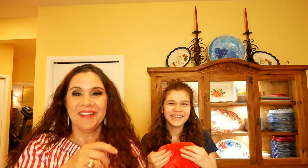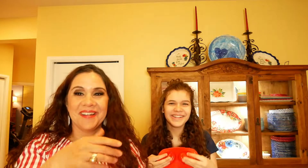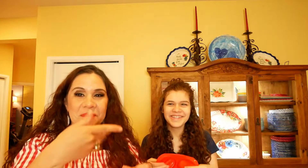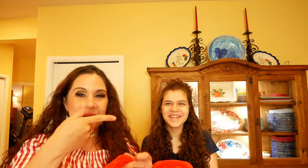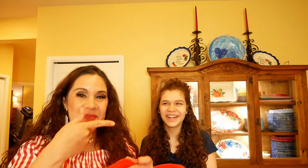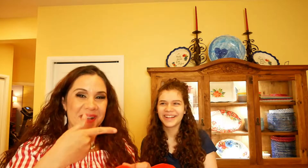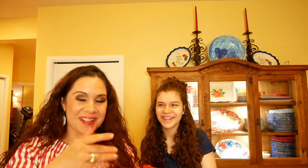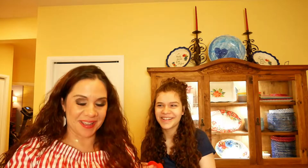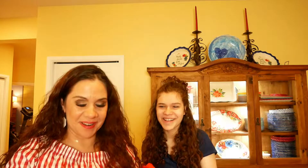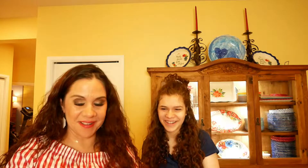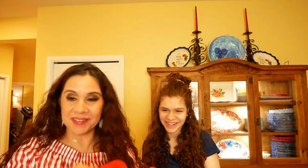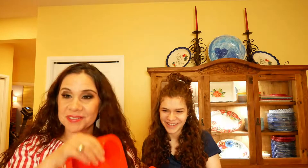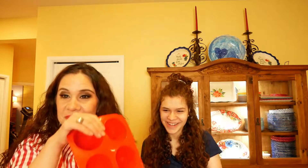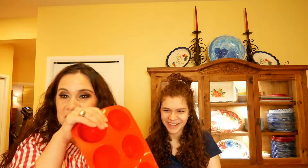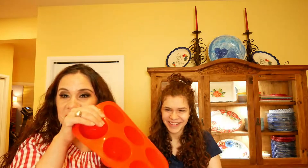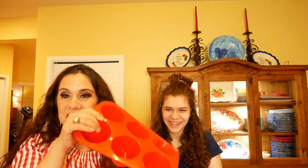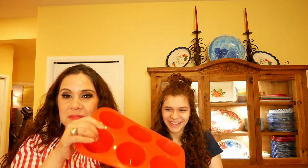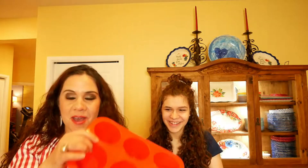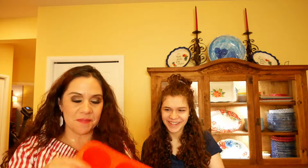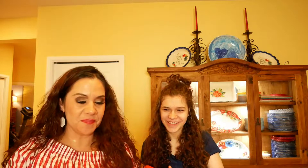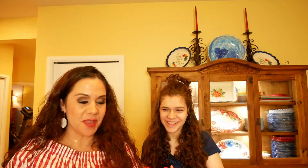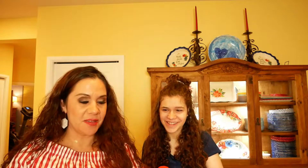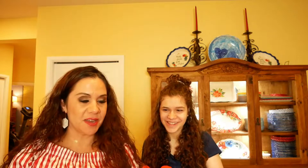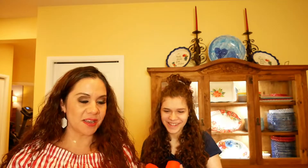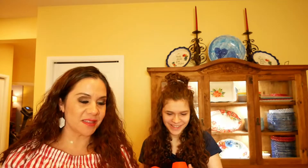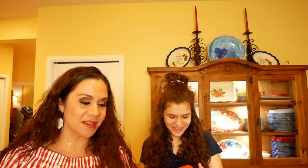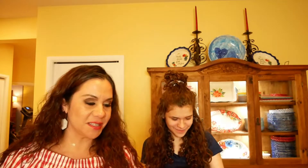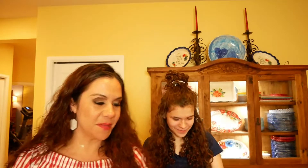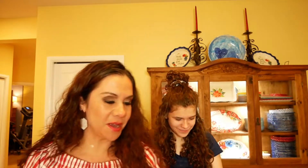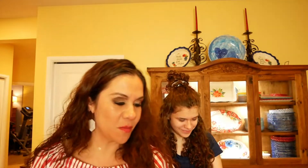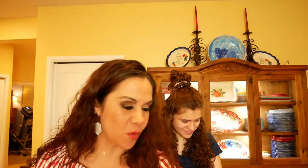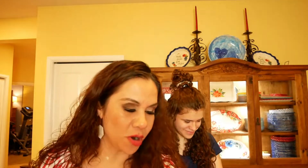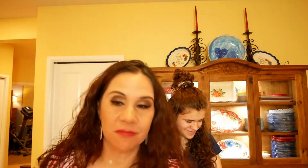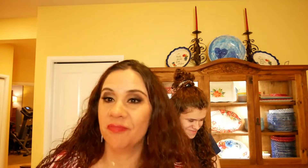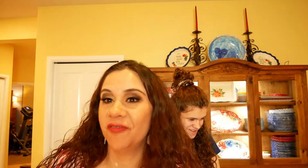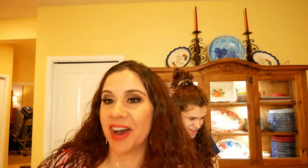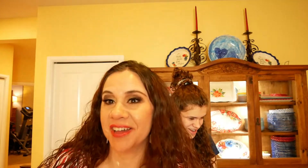all right pop them back in okay so we're gonna fill them up then i thought to make them more fun